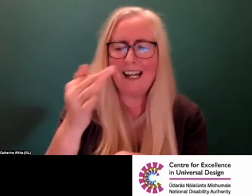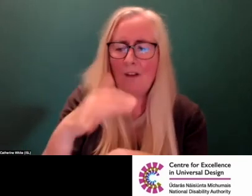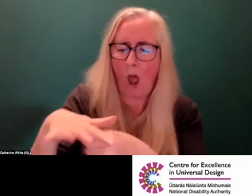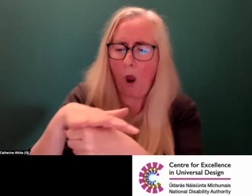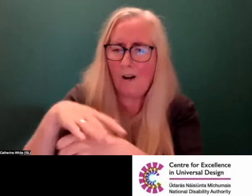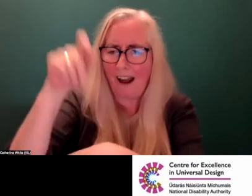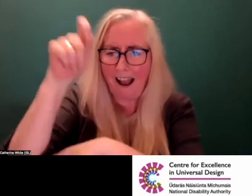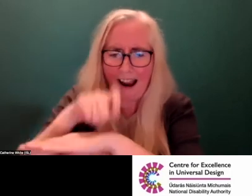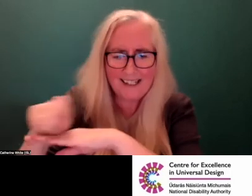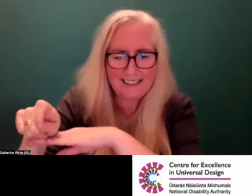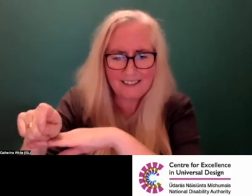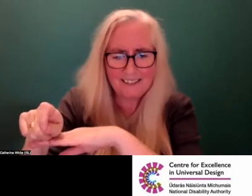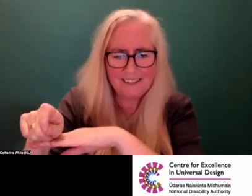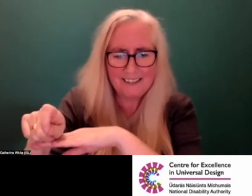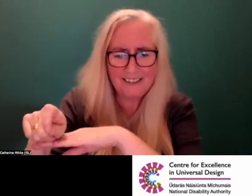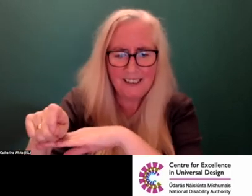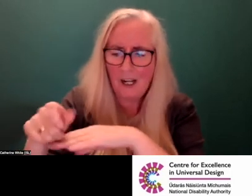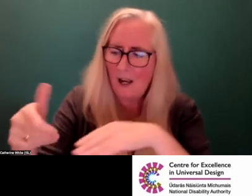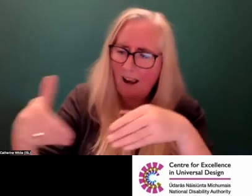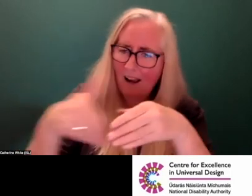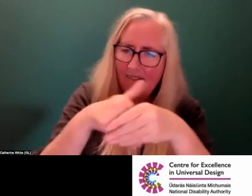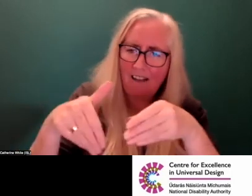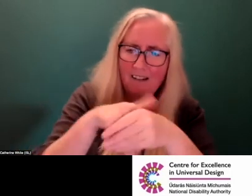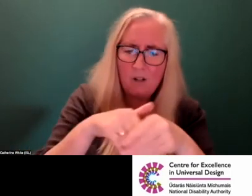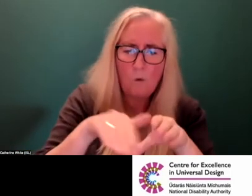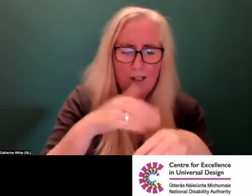local architects and local architecture groupings to participate in